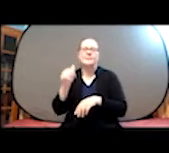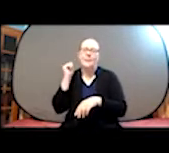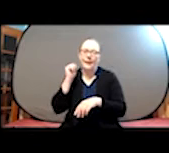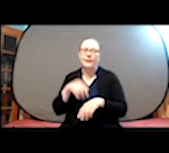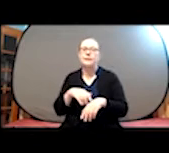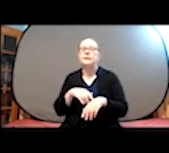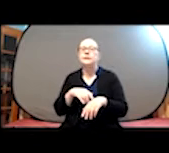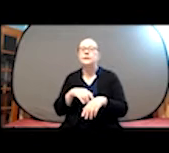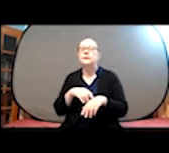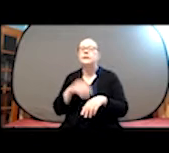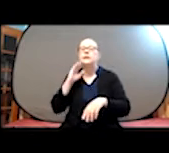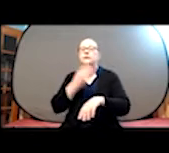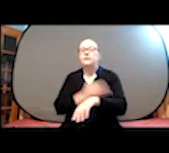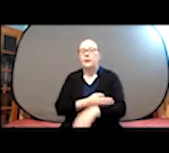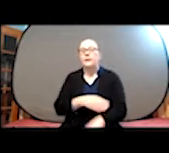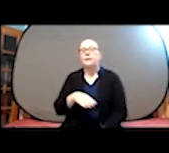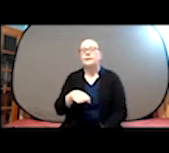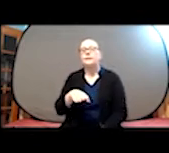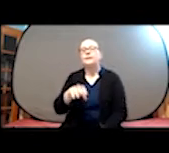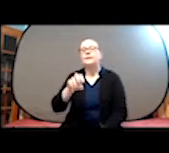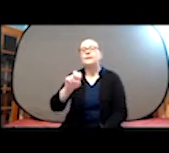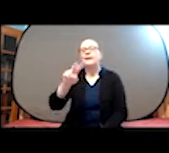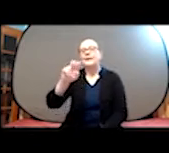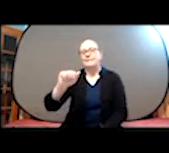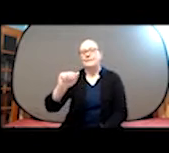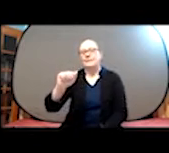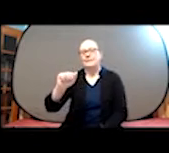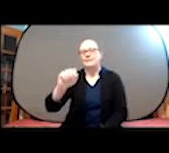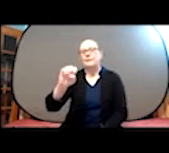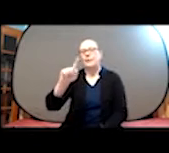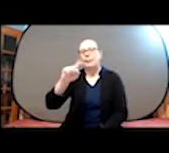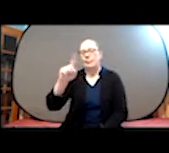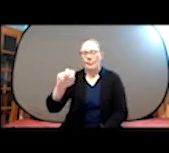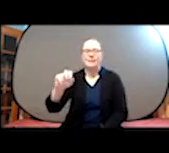they had a daughter named Eva Bissonnet and Louie and Eva then were married and had my